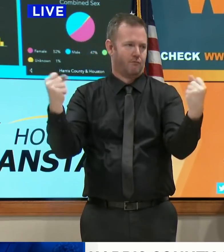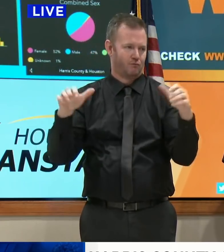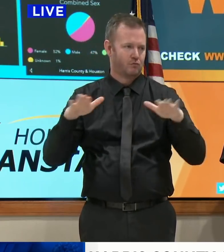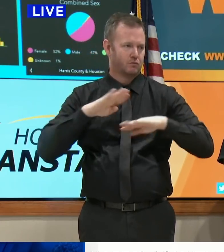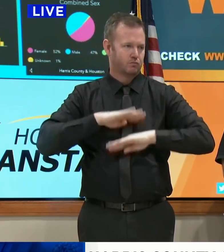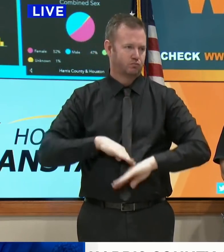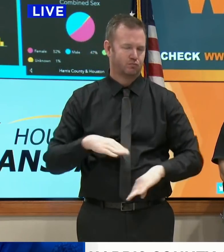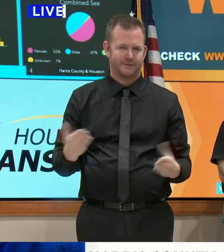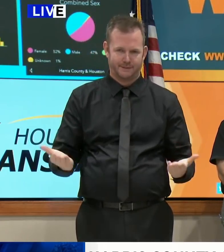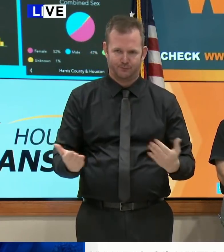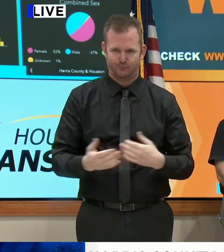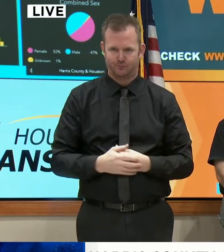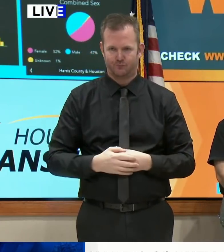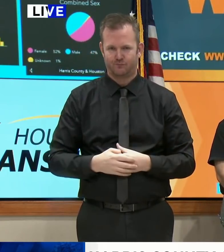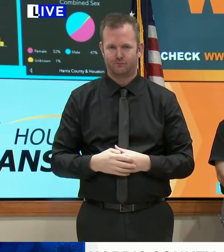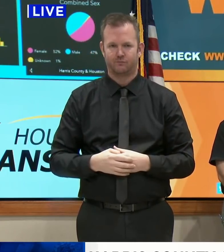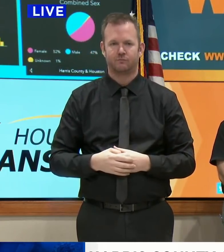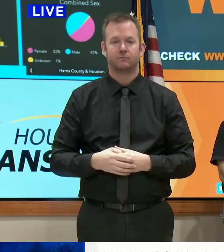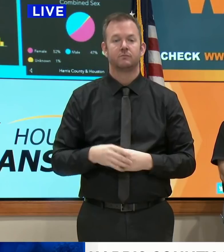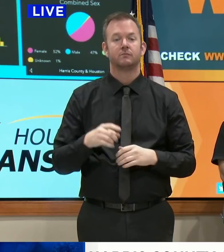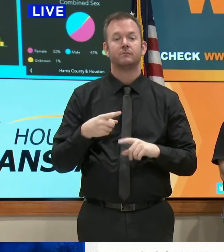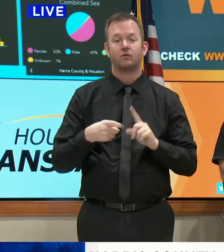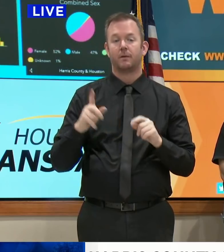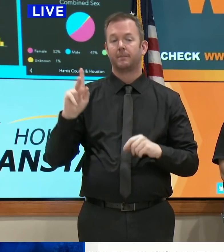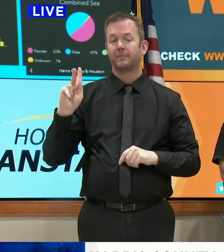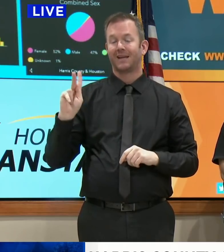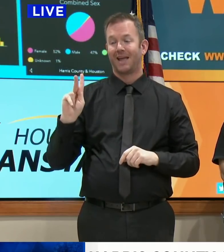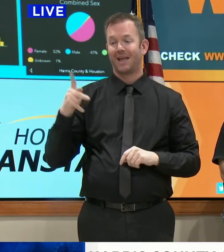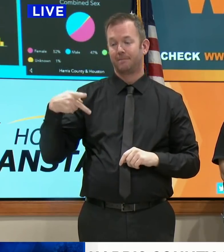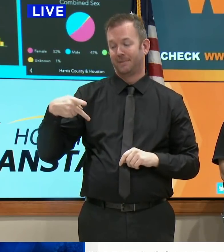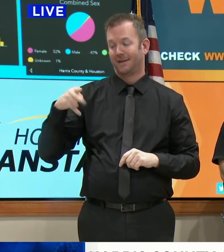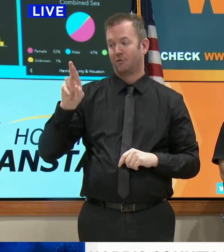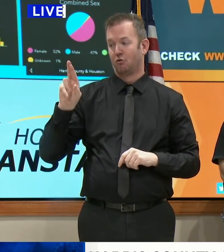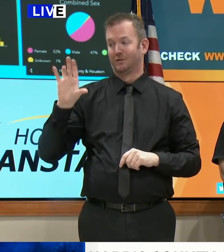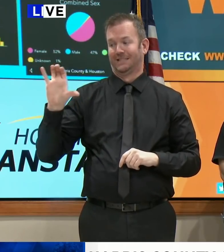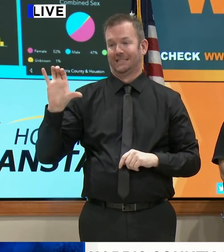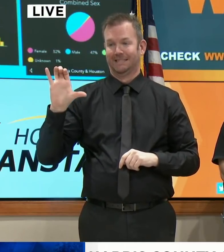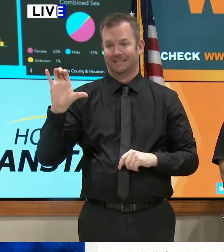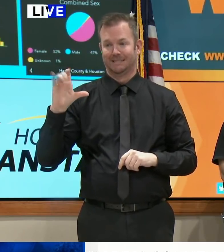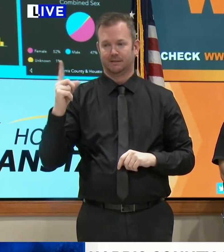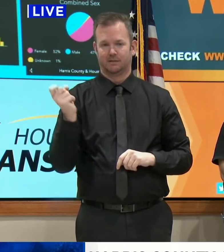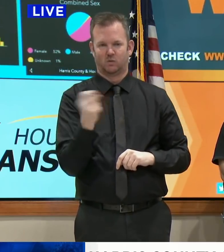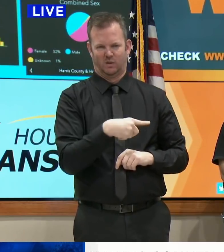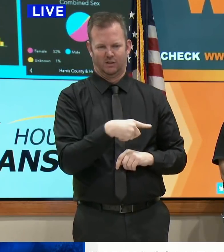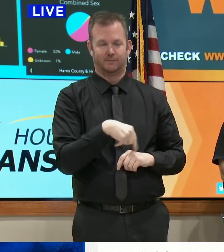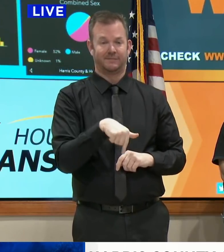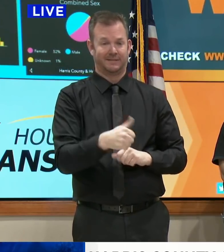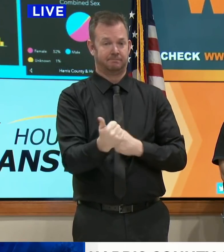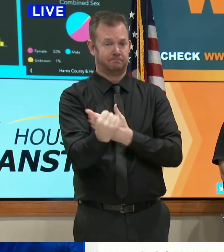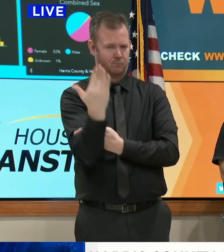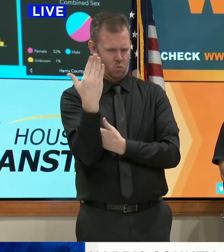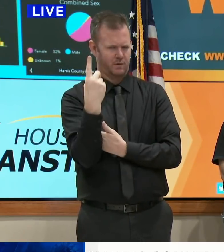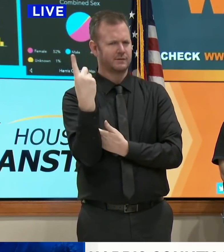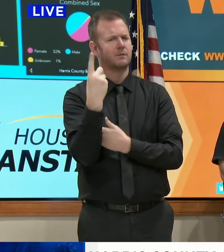so Le making sure making sure that the community of sees that that the community of sees that relief and that recovery in the relief and that recovery in the best way possible.